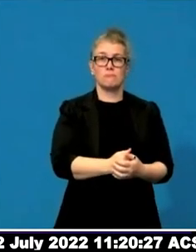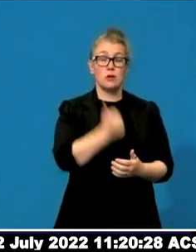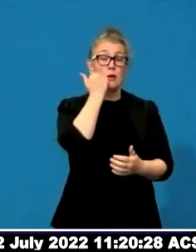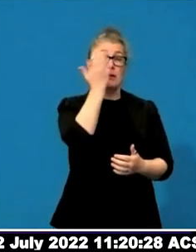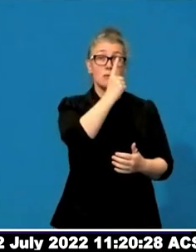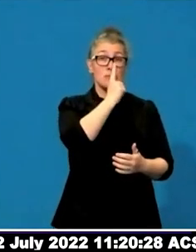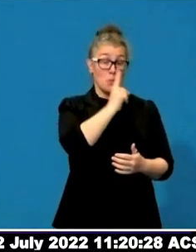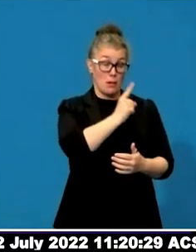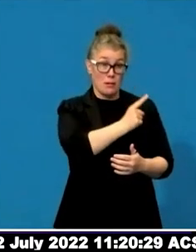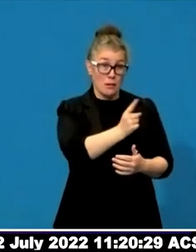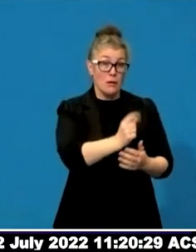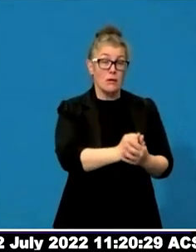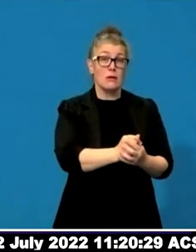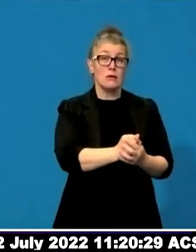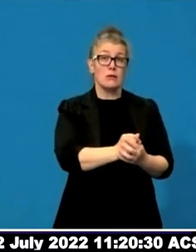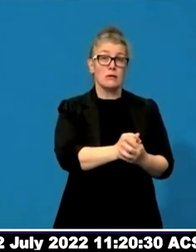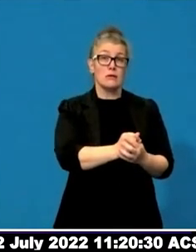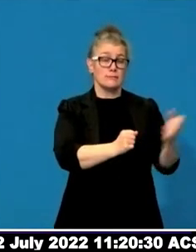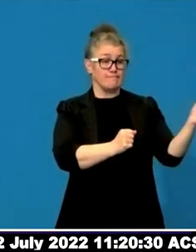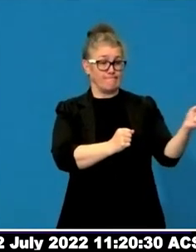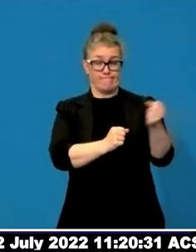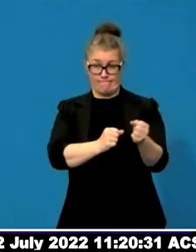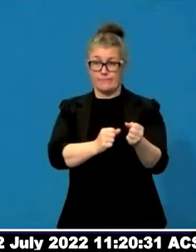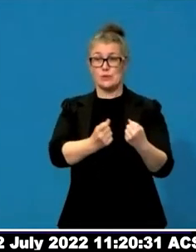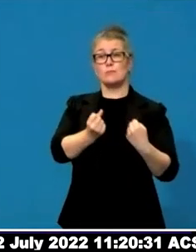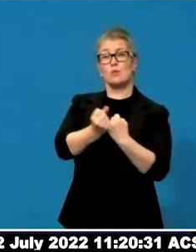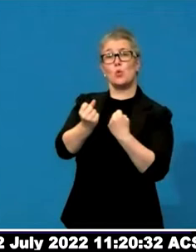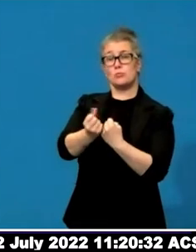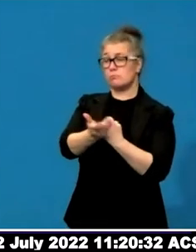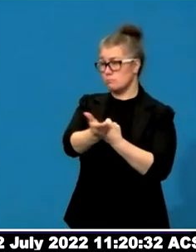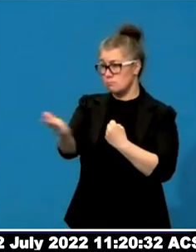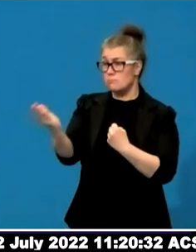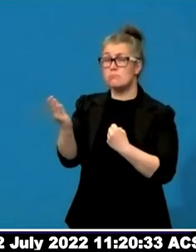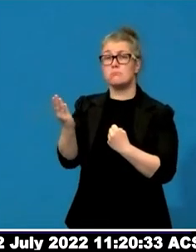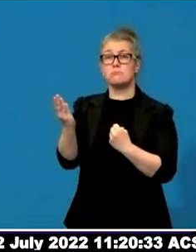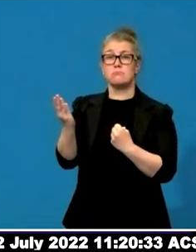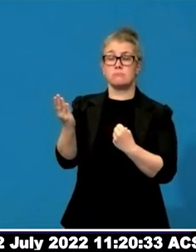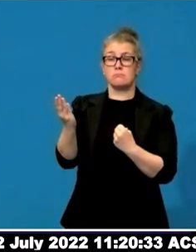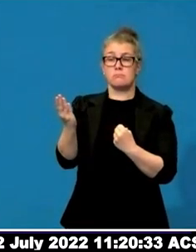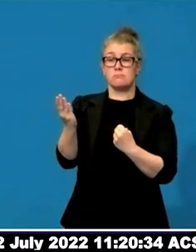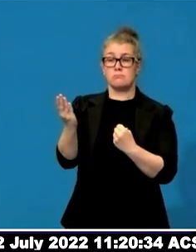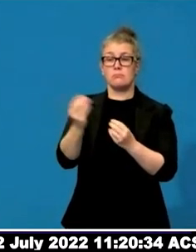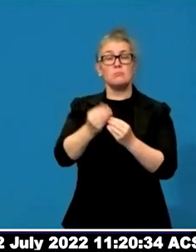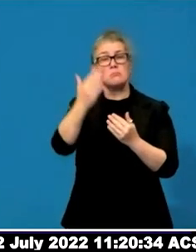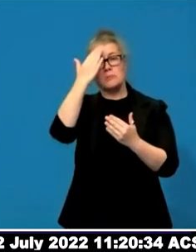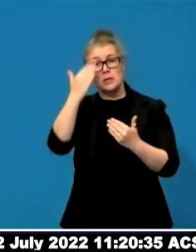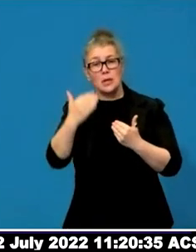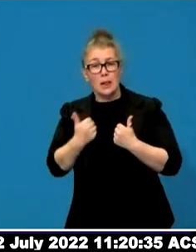are utilised to assist people with their mental illness journey.